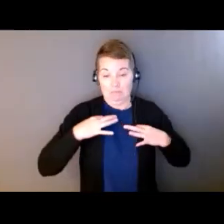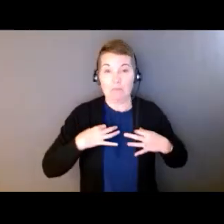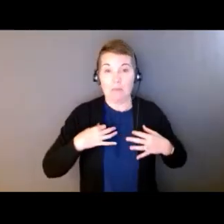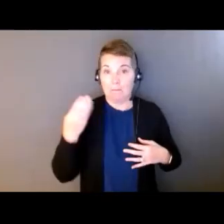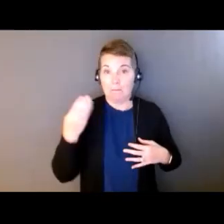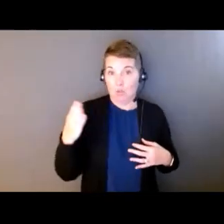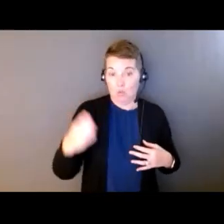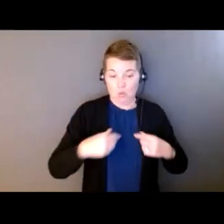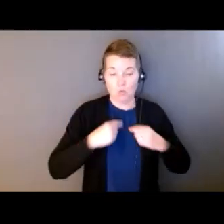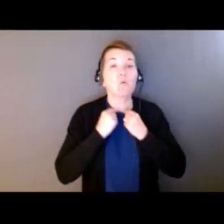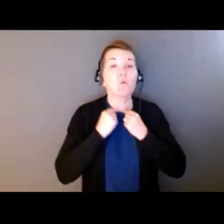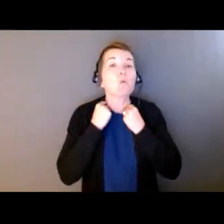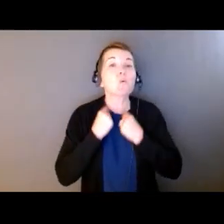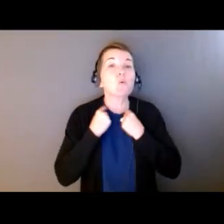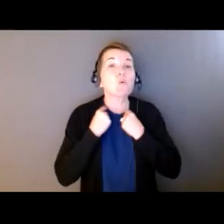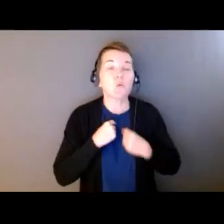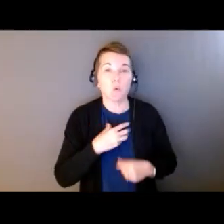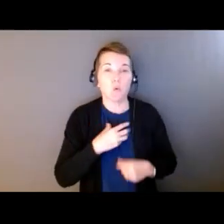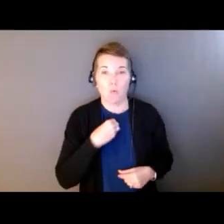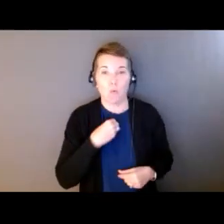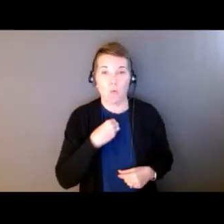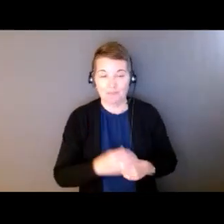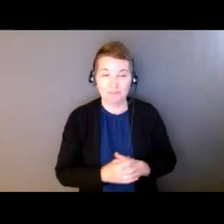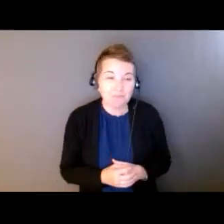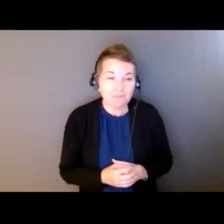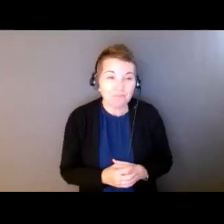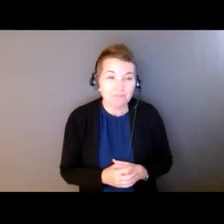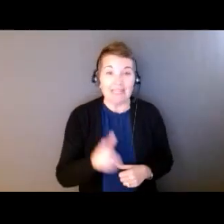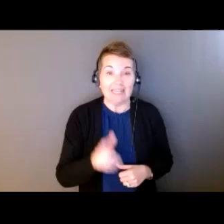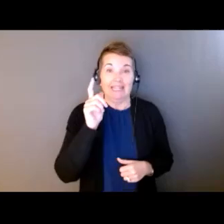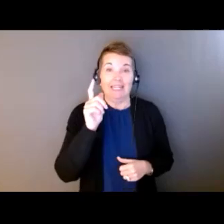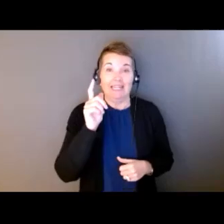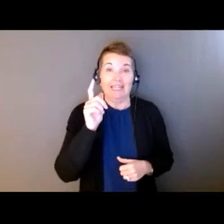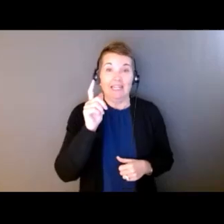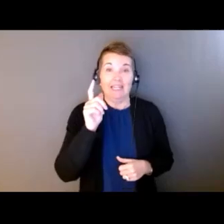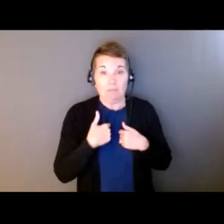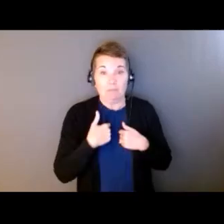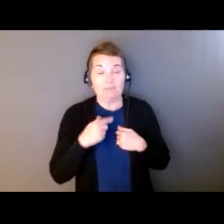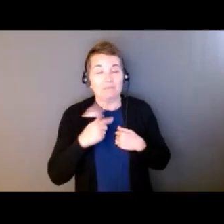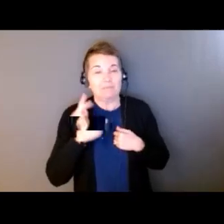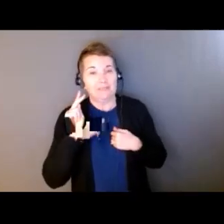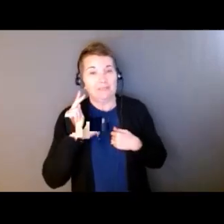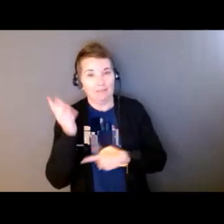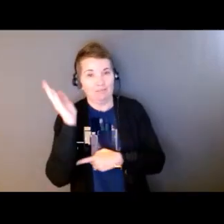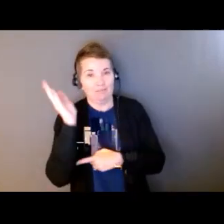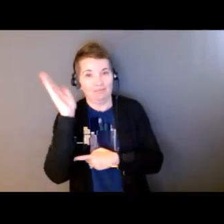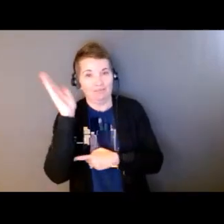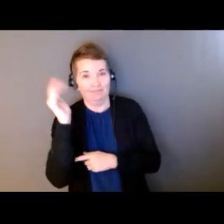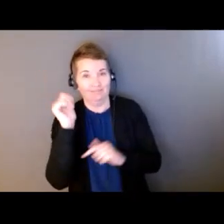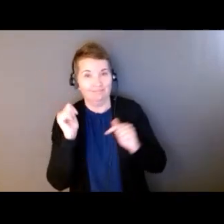I will be joining you a little further on down the presentation to share with you a